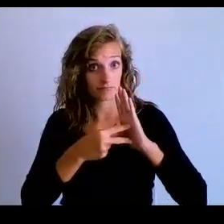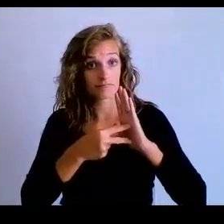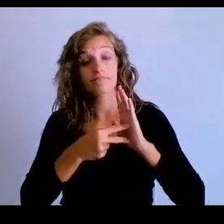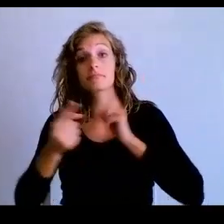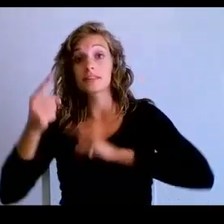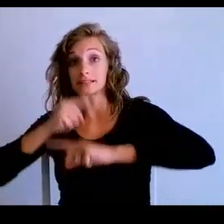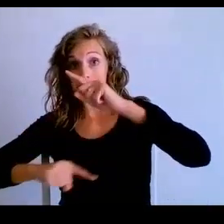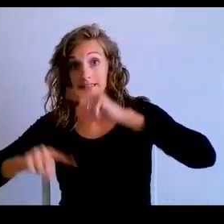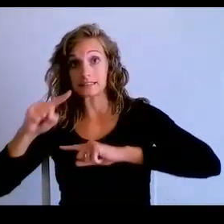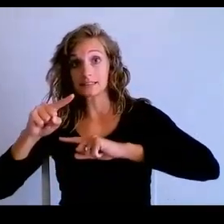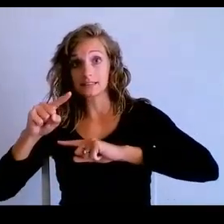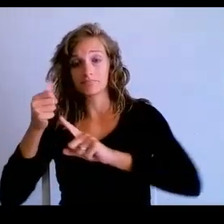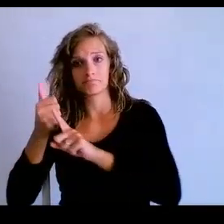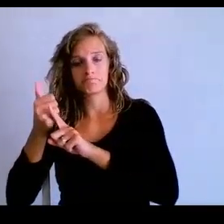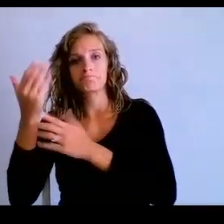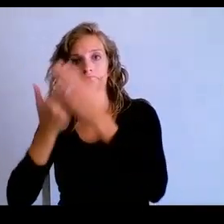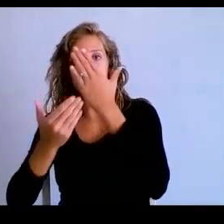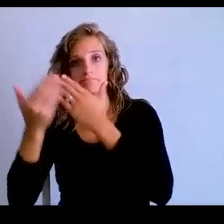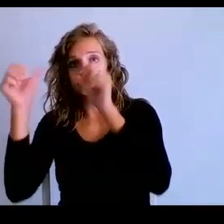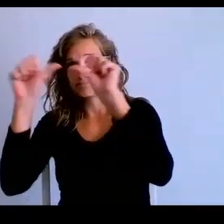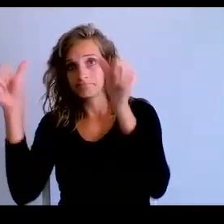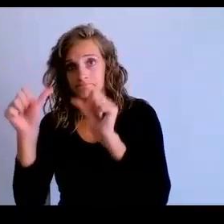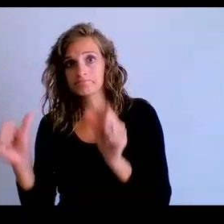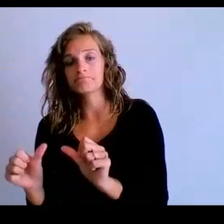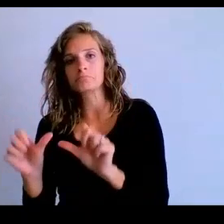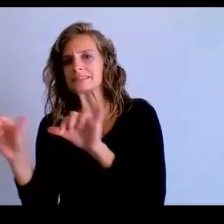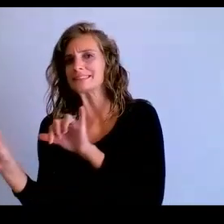this means that the sign uses the same hand shape